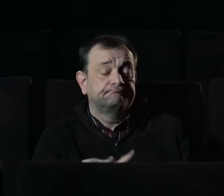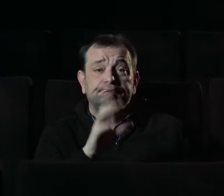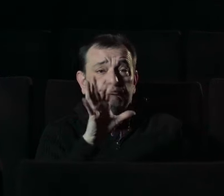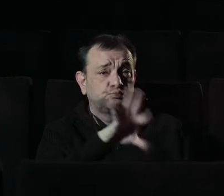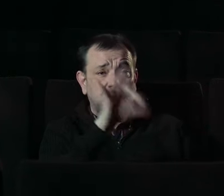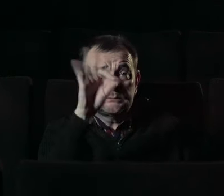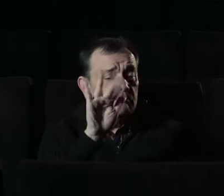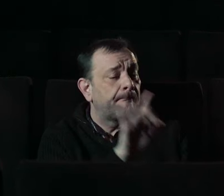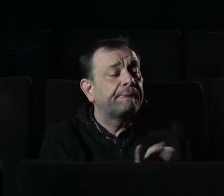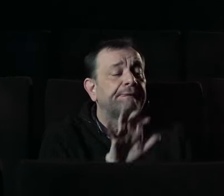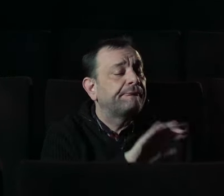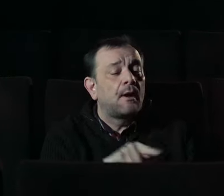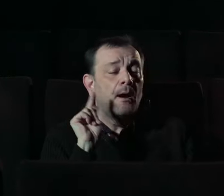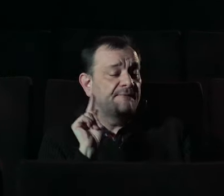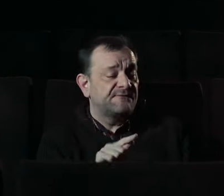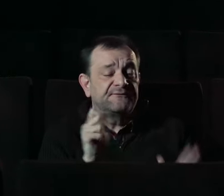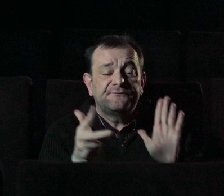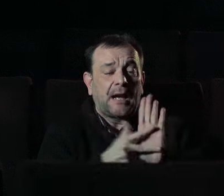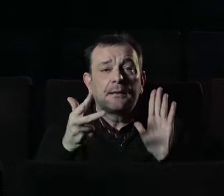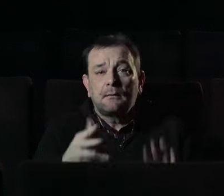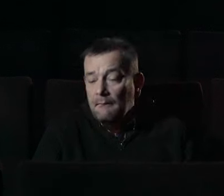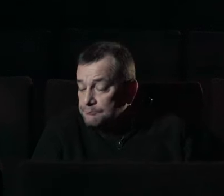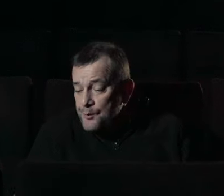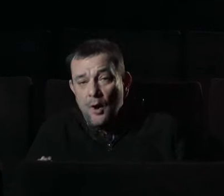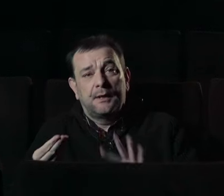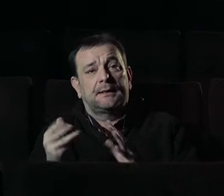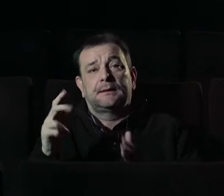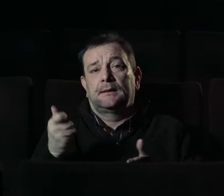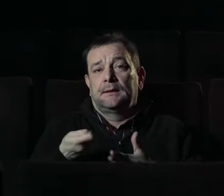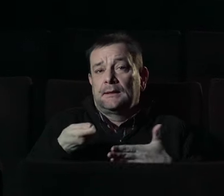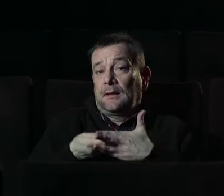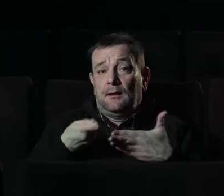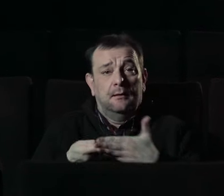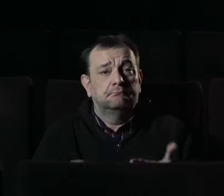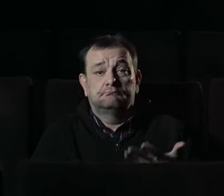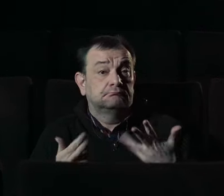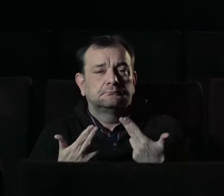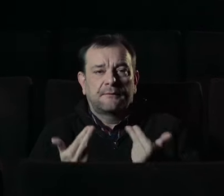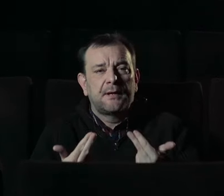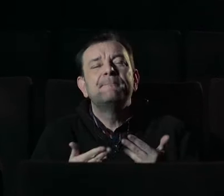I calmly choose what I want, I validate, I have my ticket, it's okay.